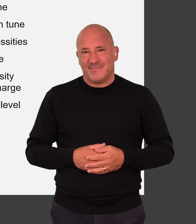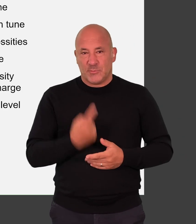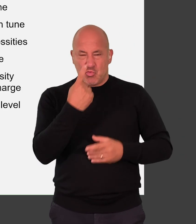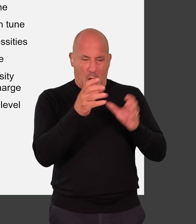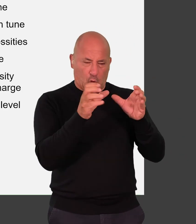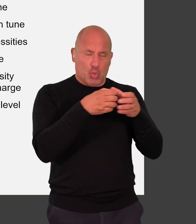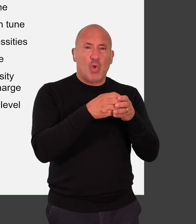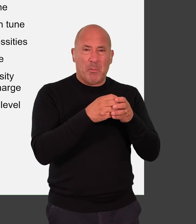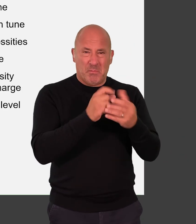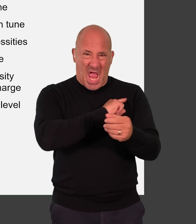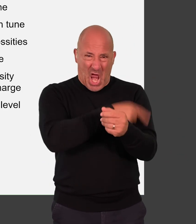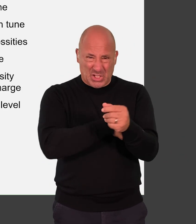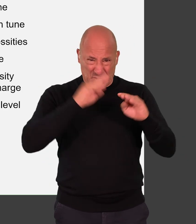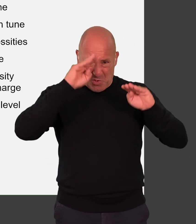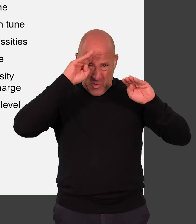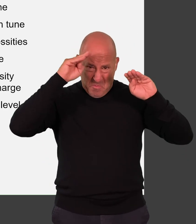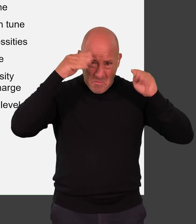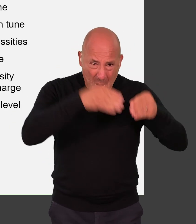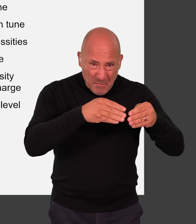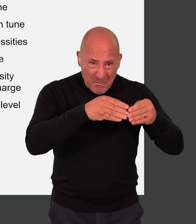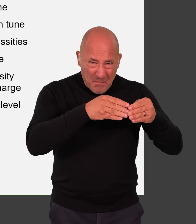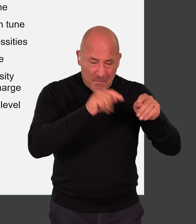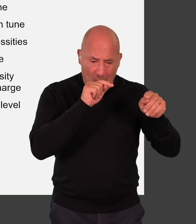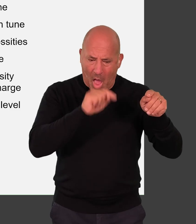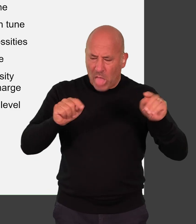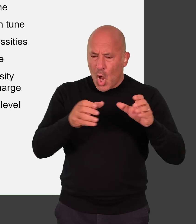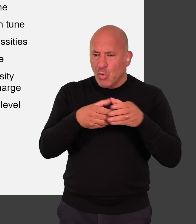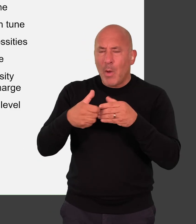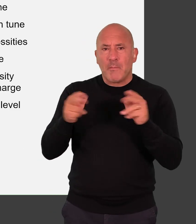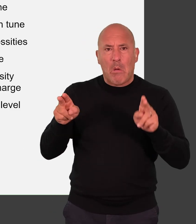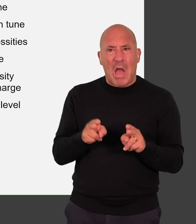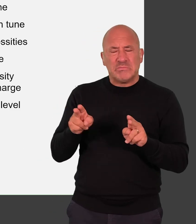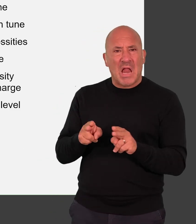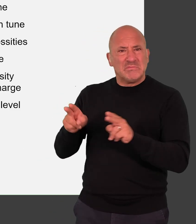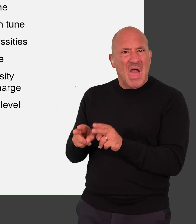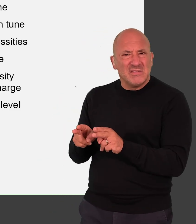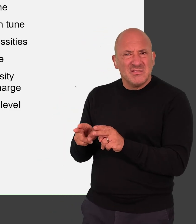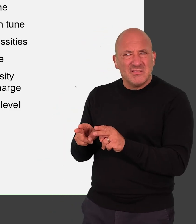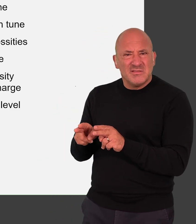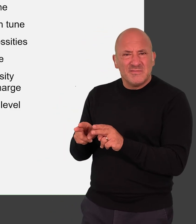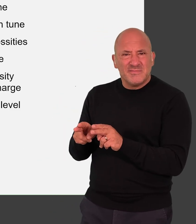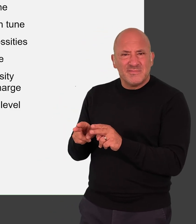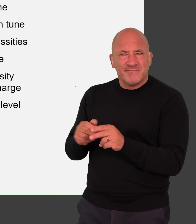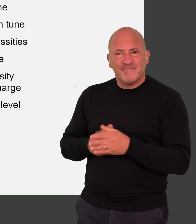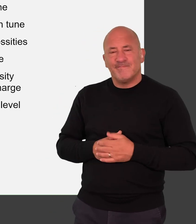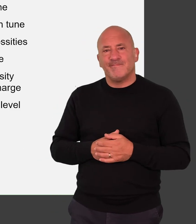When a high level of energy is spent on one group it may deny energy to the others.